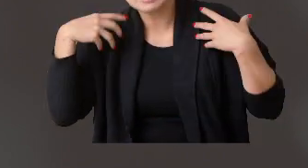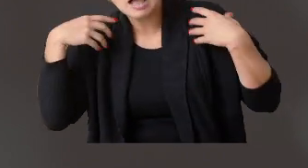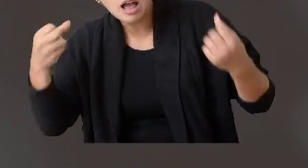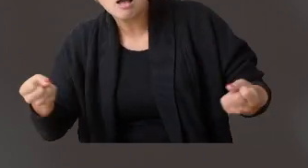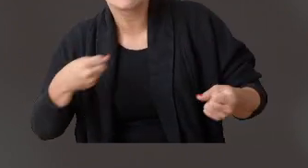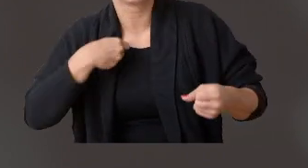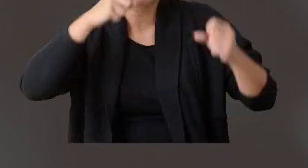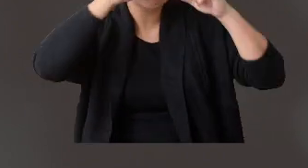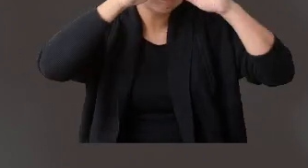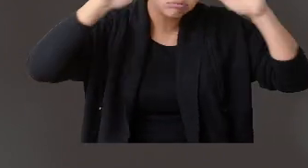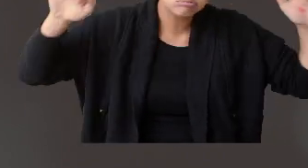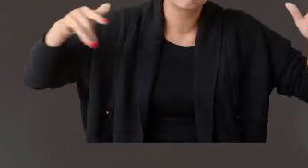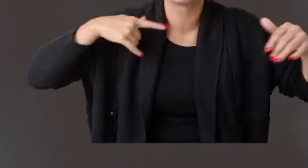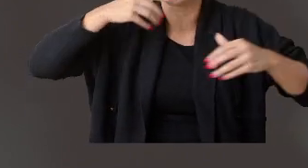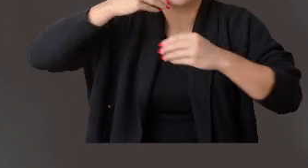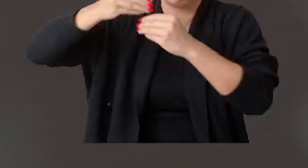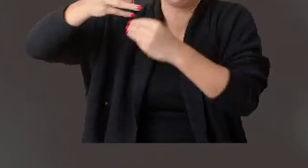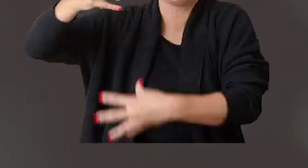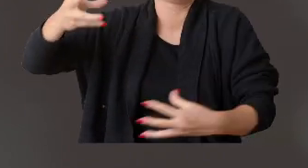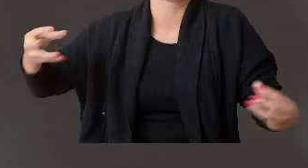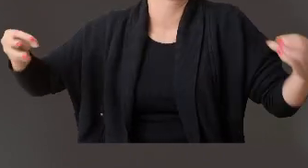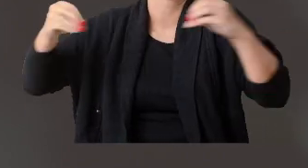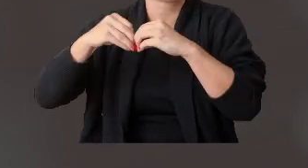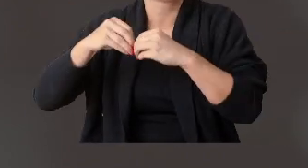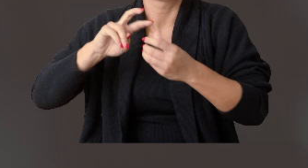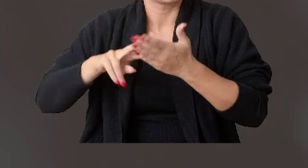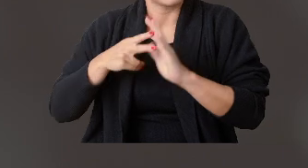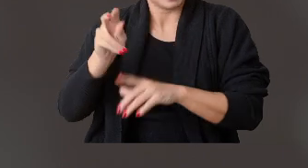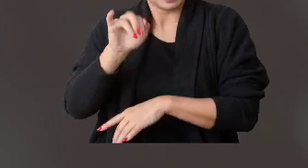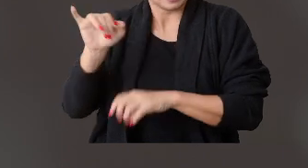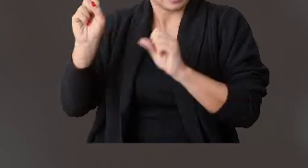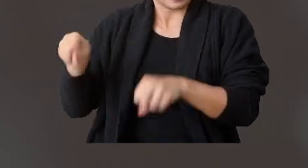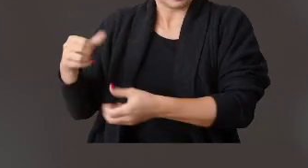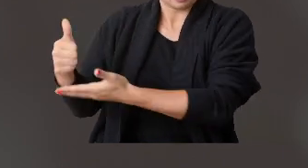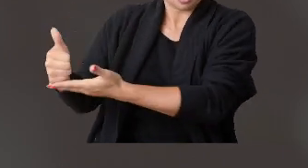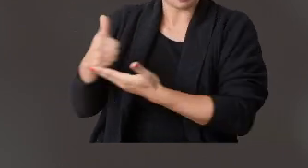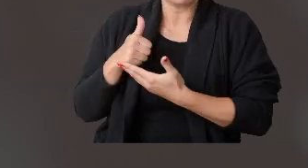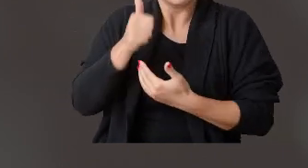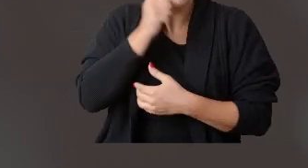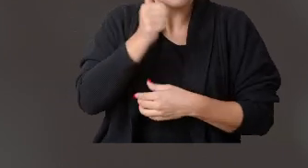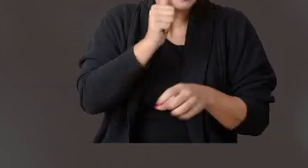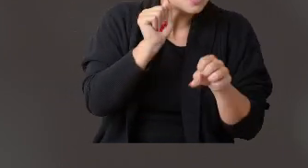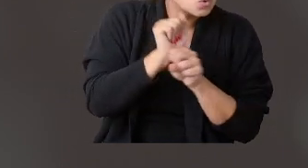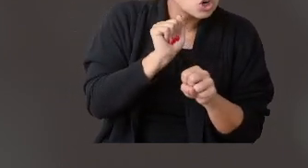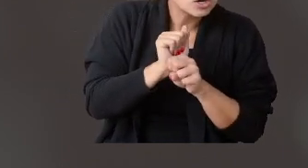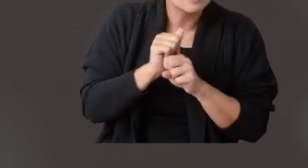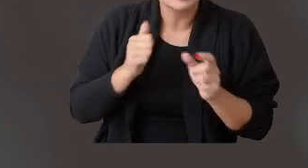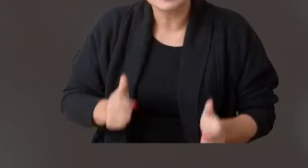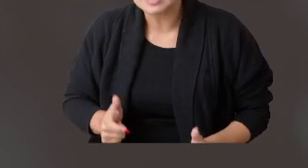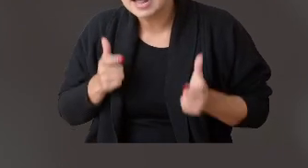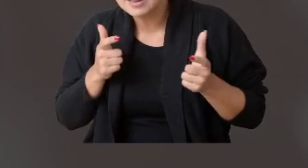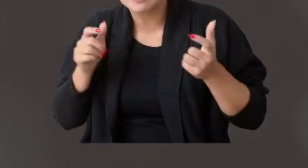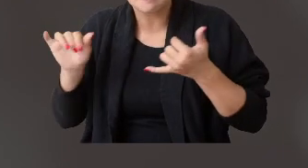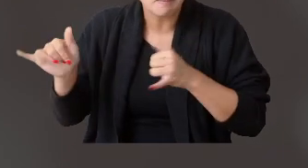can AI help me to do my daily work, life and play? Well, we're learning that it can.